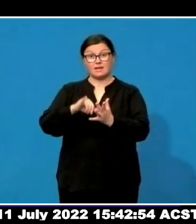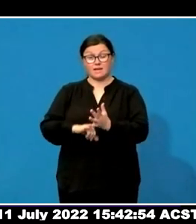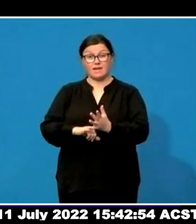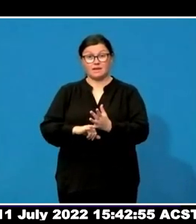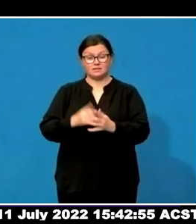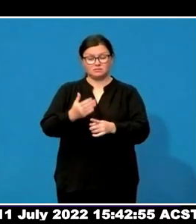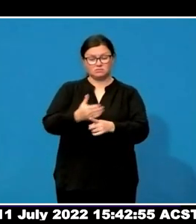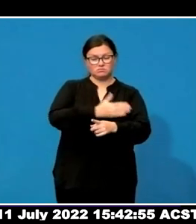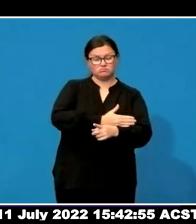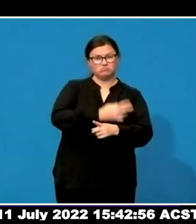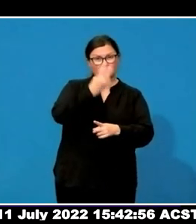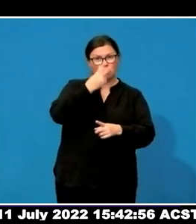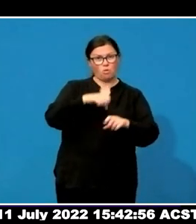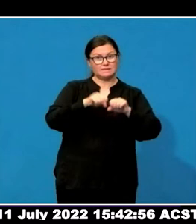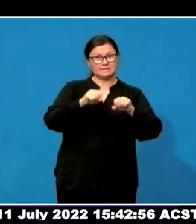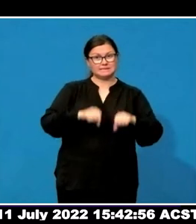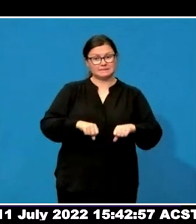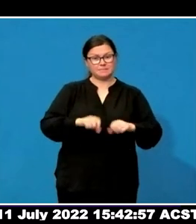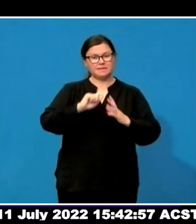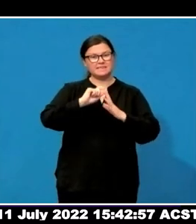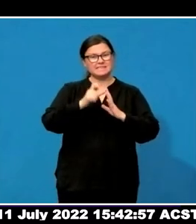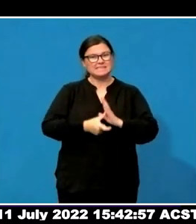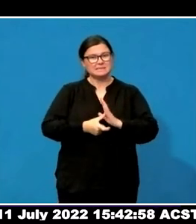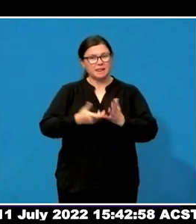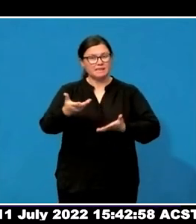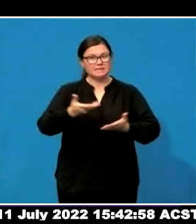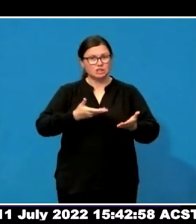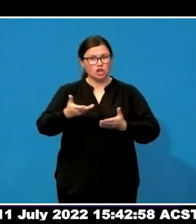the different jurisdictions, states and territories, did they recognise or did any of